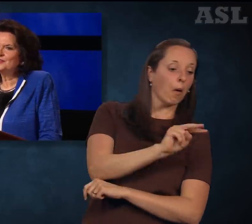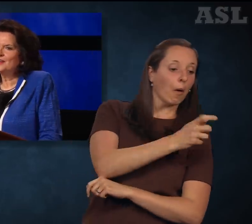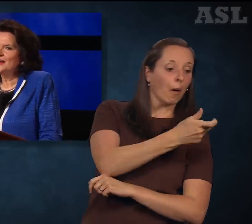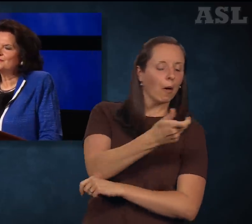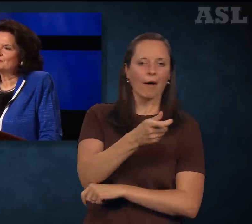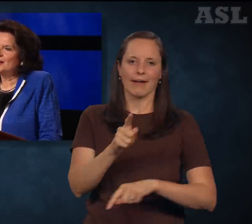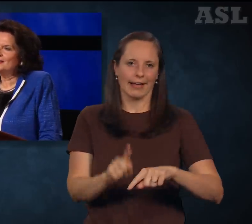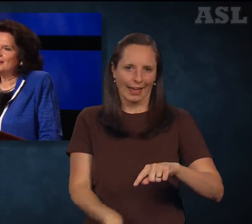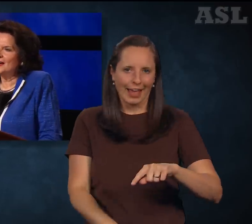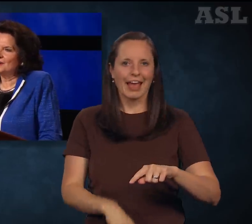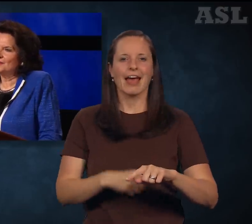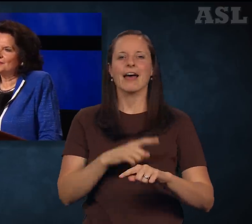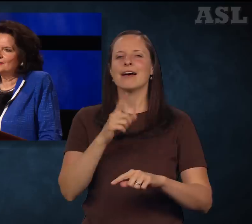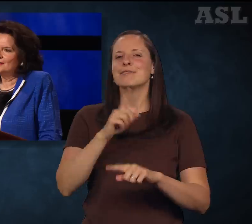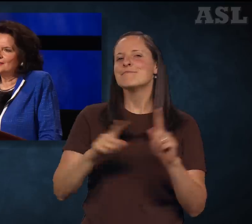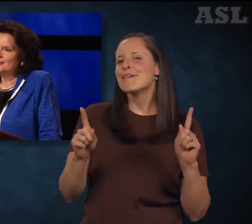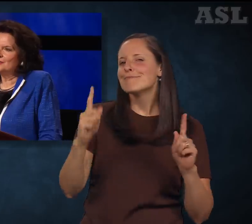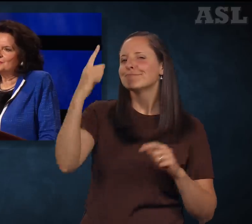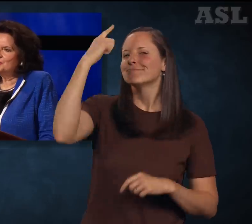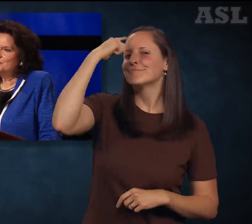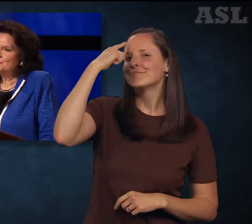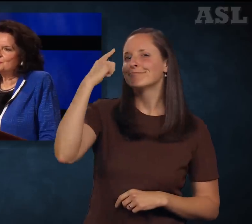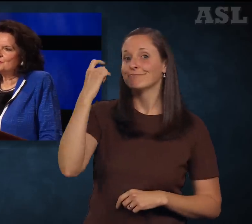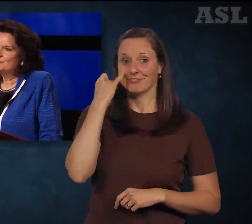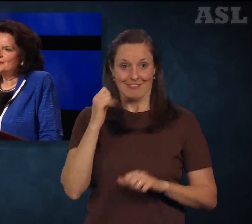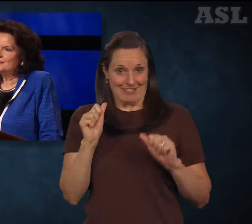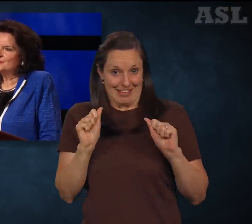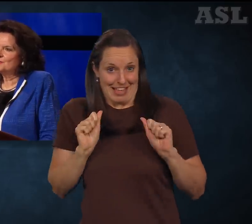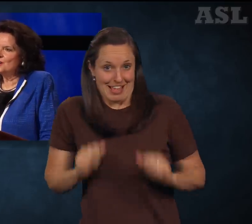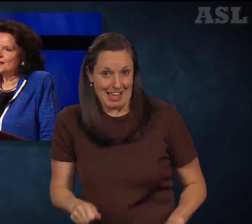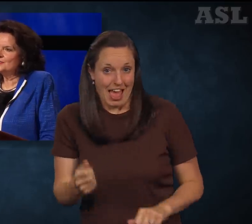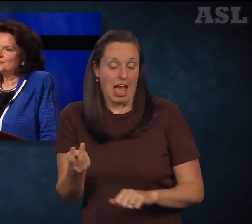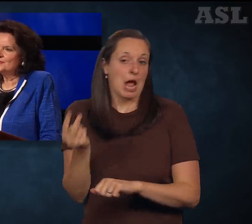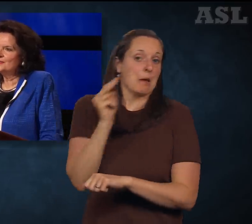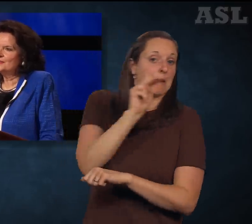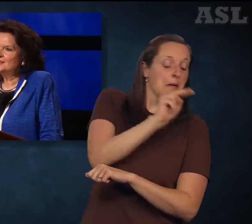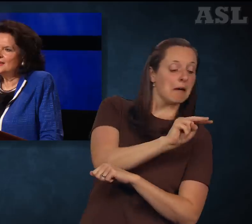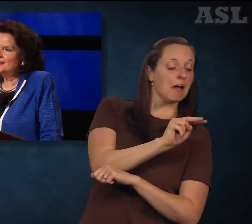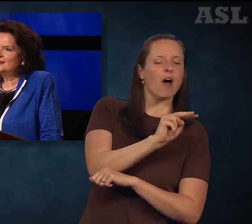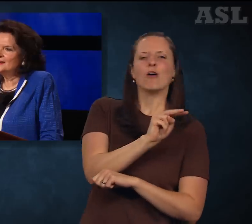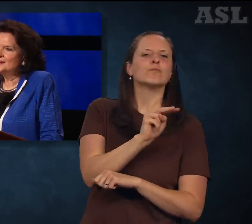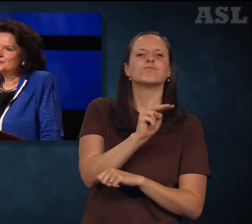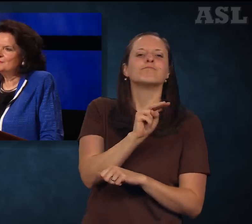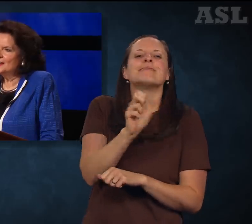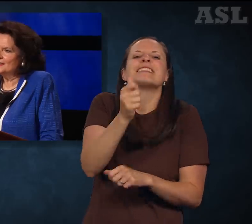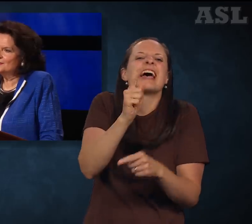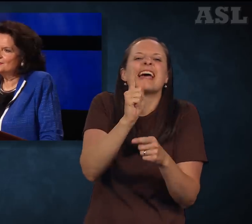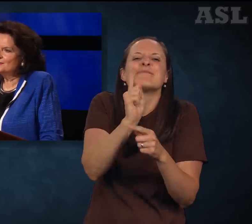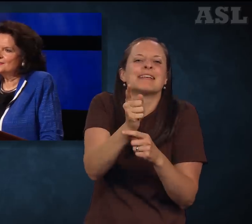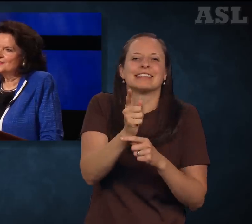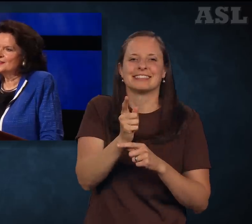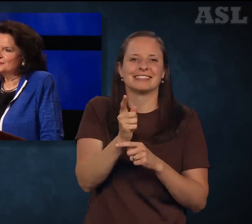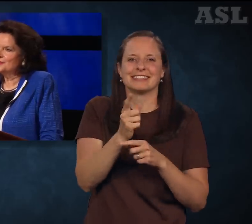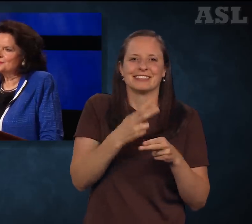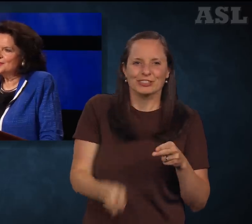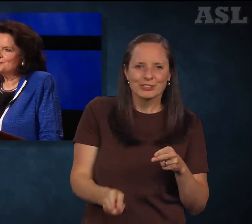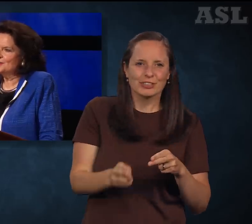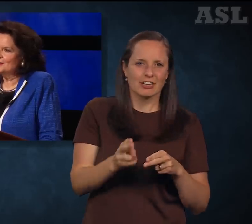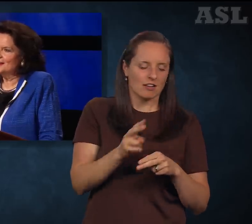IMAGINE THE EFFECT ON YOUR